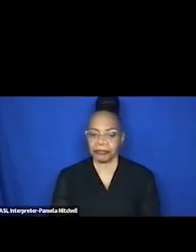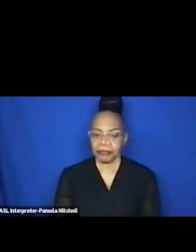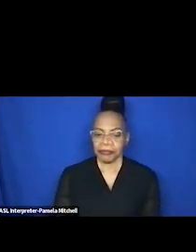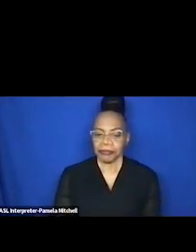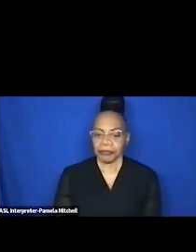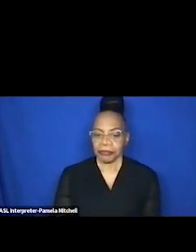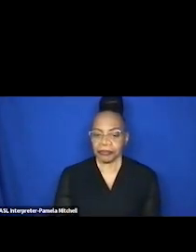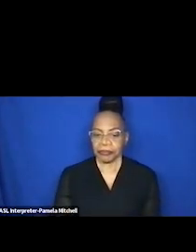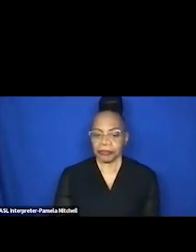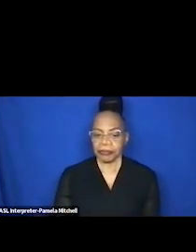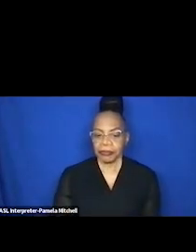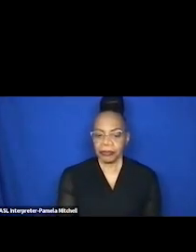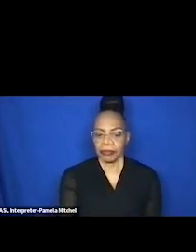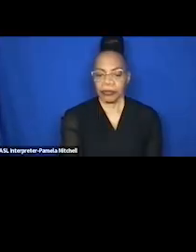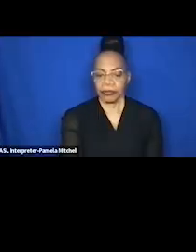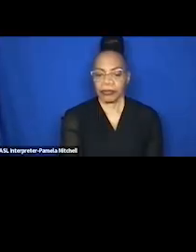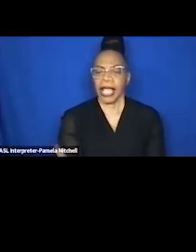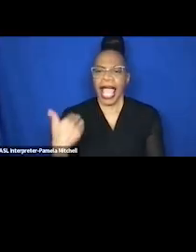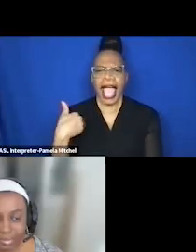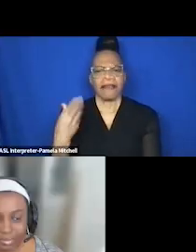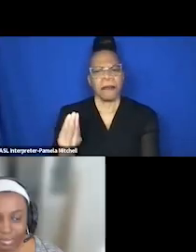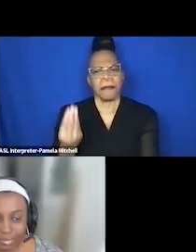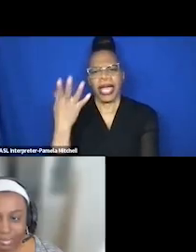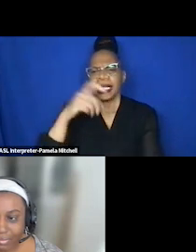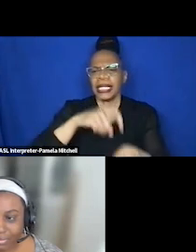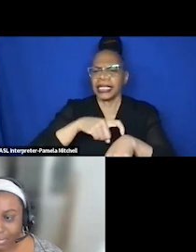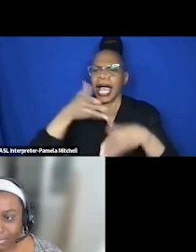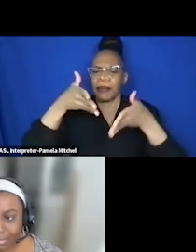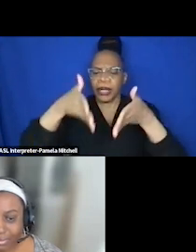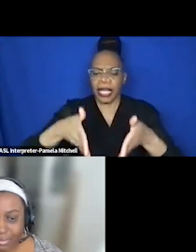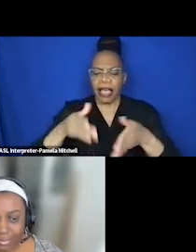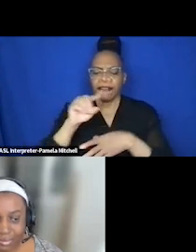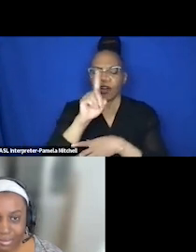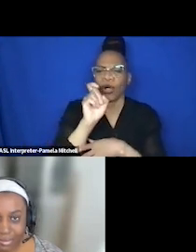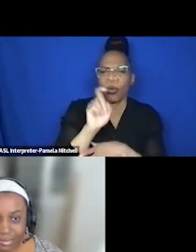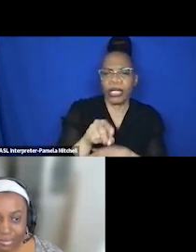So we'll have plenty of time for Q&A. But right now, we wanna kick things off with Sametra,